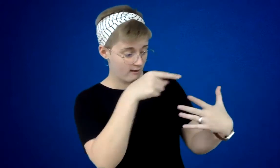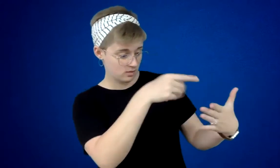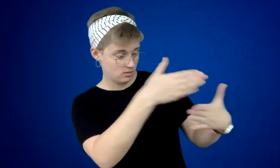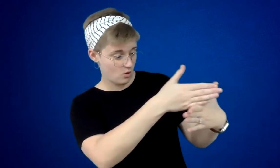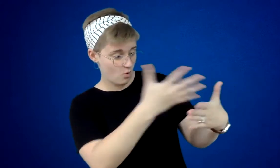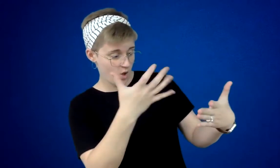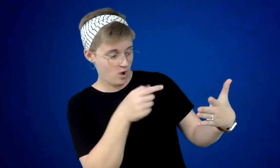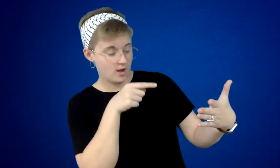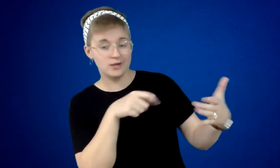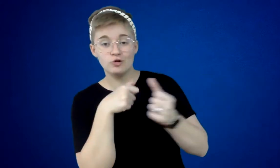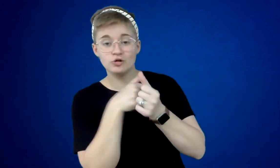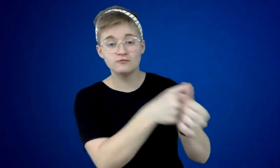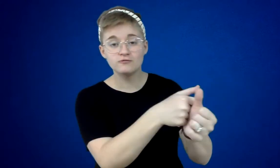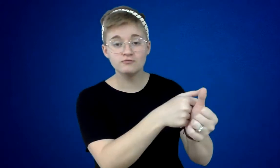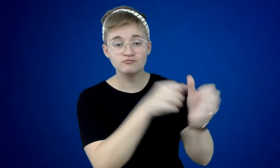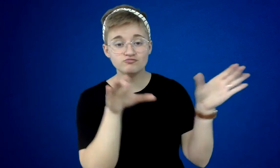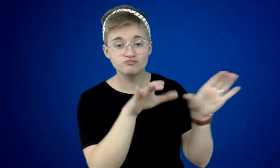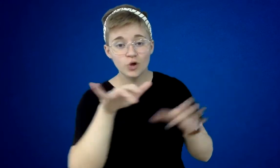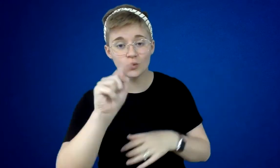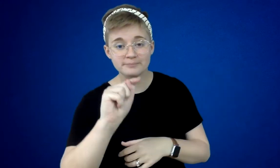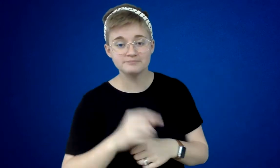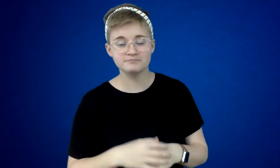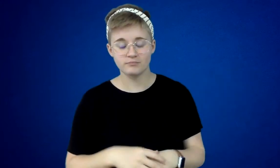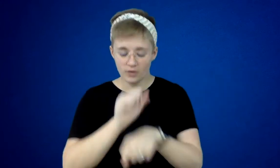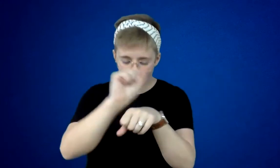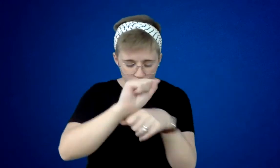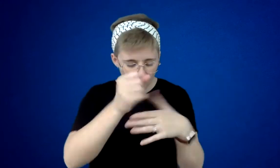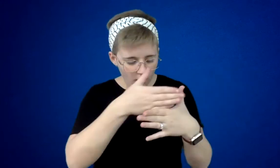He stayed up late working on the carving, and when he finally fell asleep,